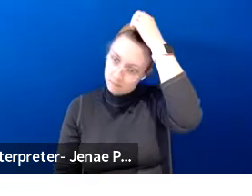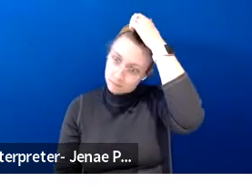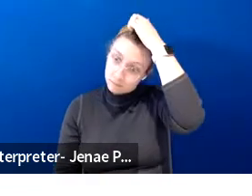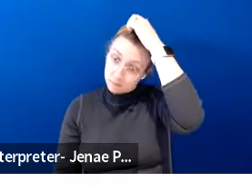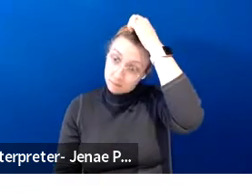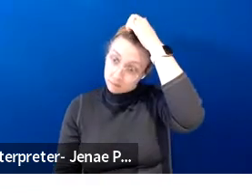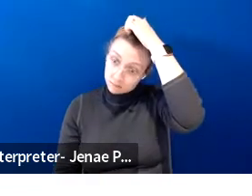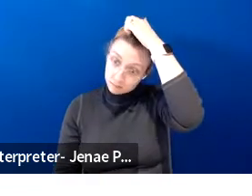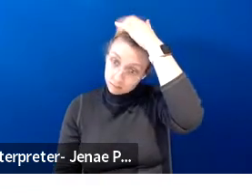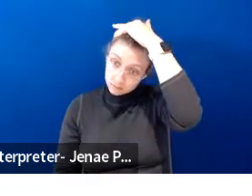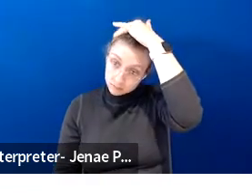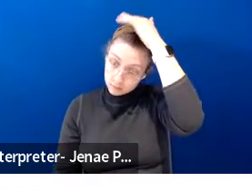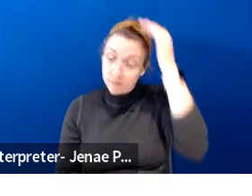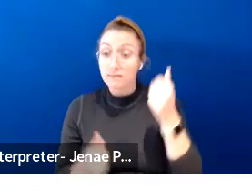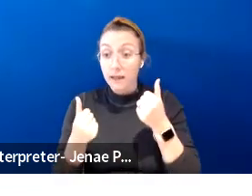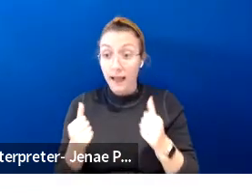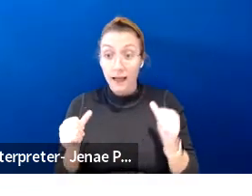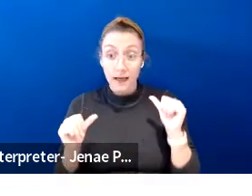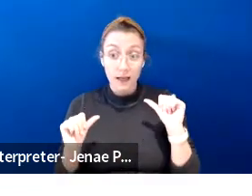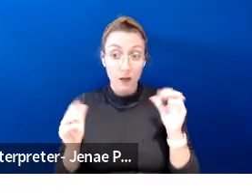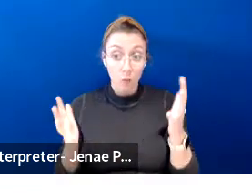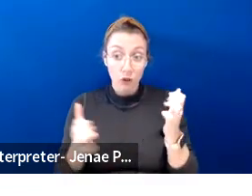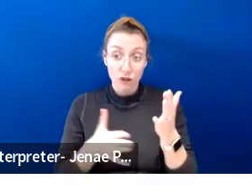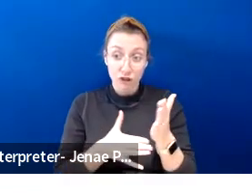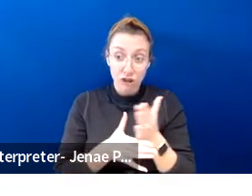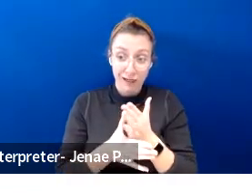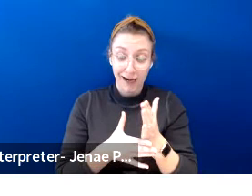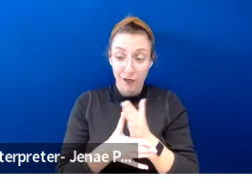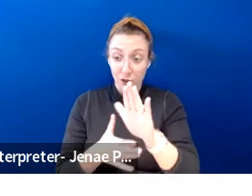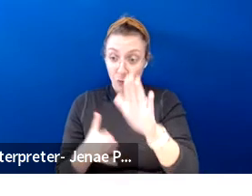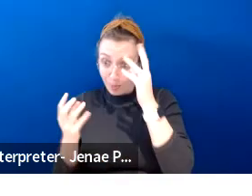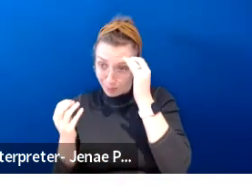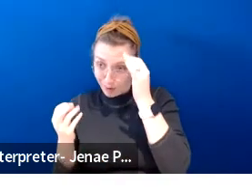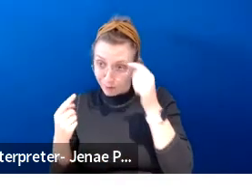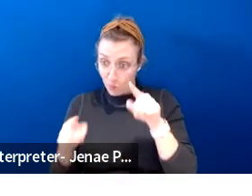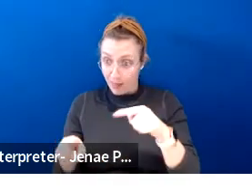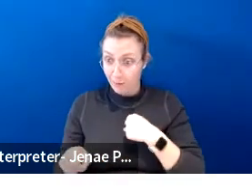Would anybody like to share any sort of thoughts you had as I was talking or going over this on